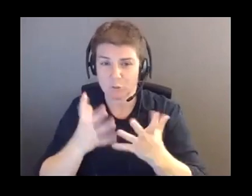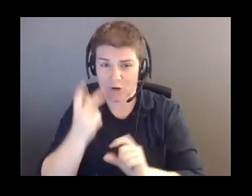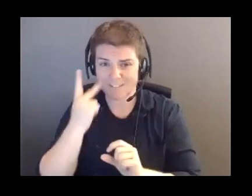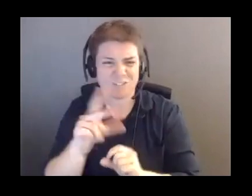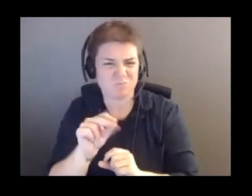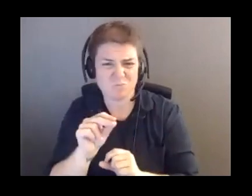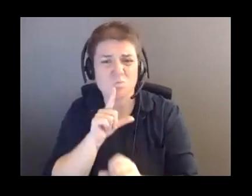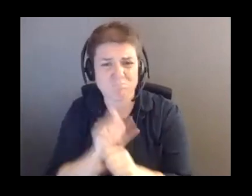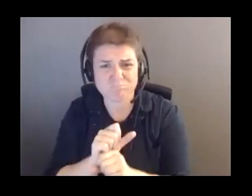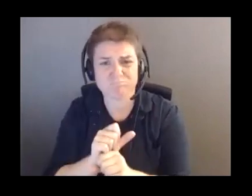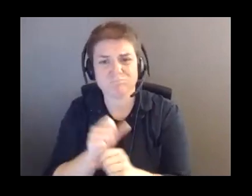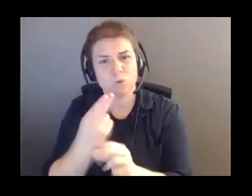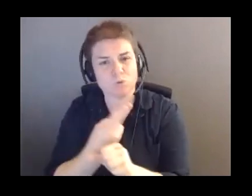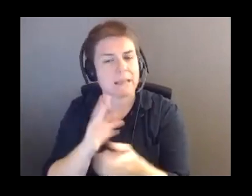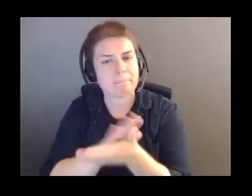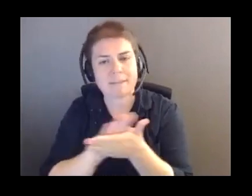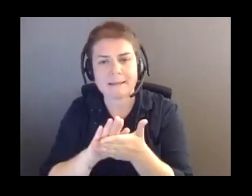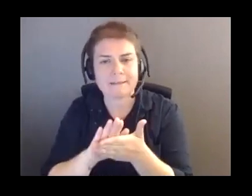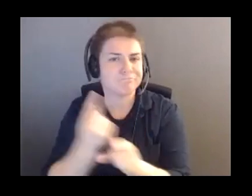using plain language rather than academic or artist speak.